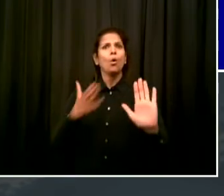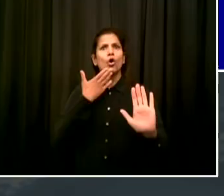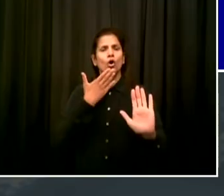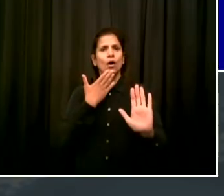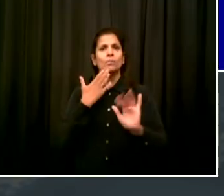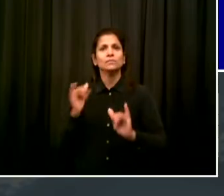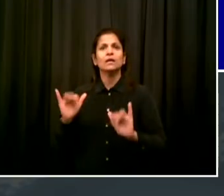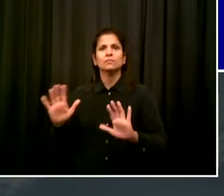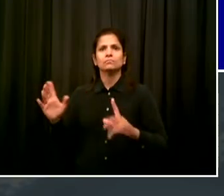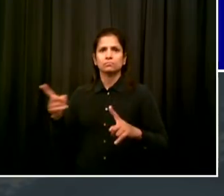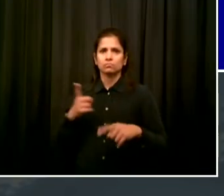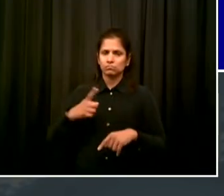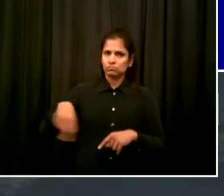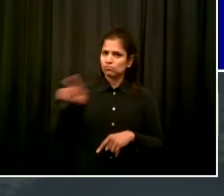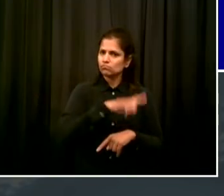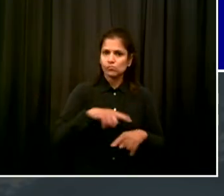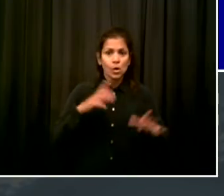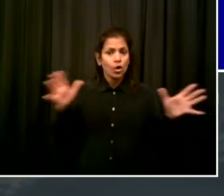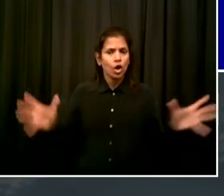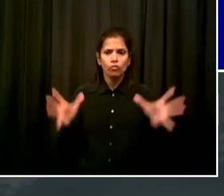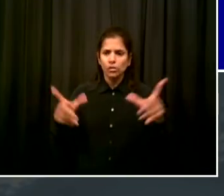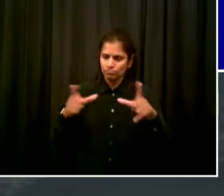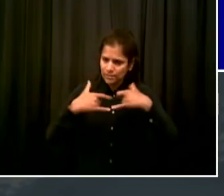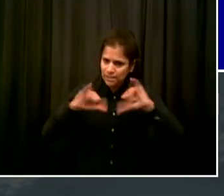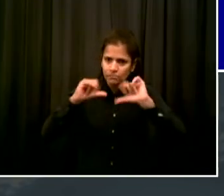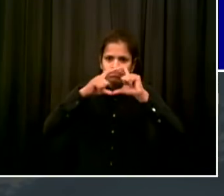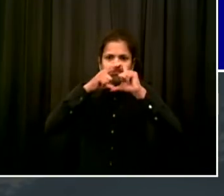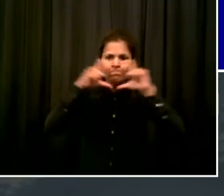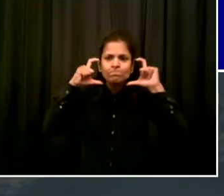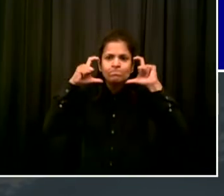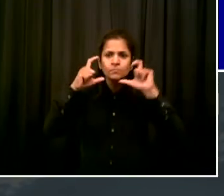WE HAVE TO KEEP BRINGING THE CITY BACK BUT THAT'S GOING TO TAKE ALL OF US